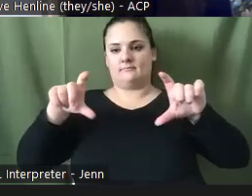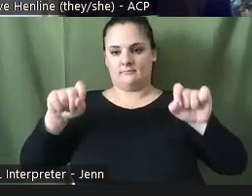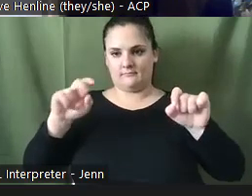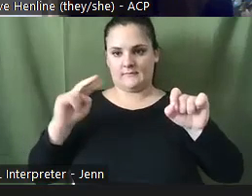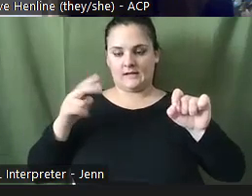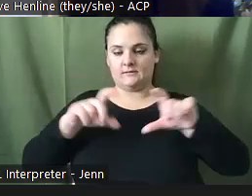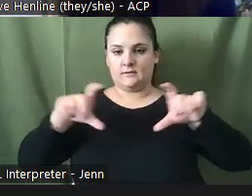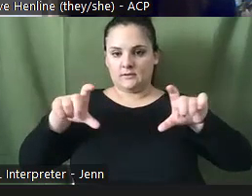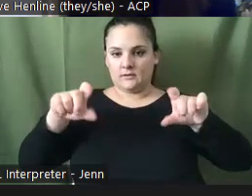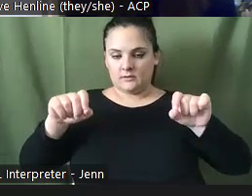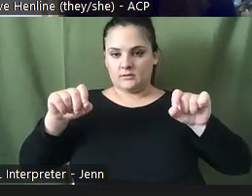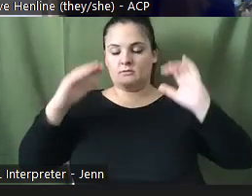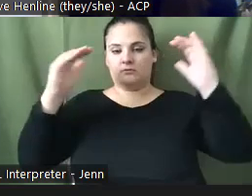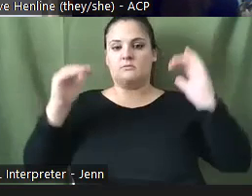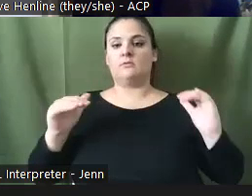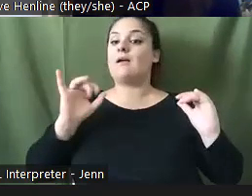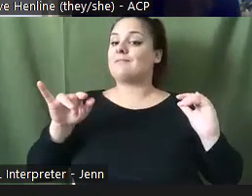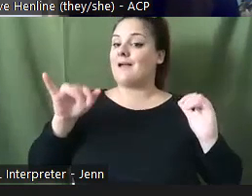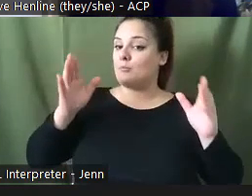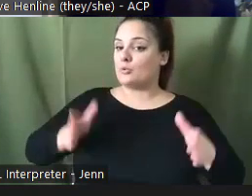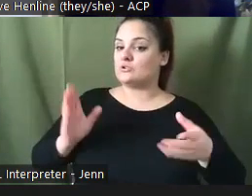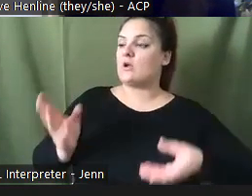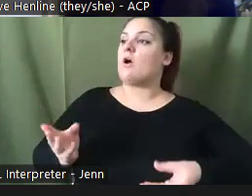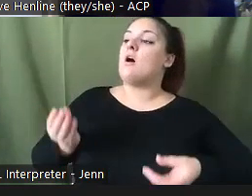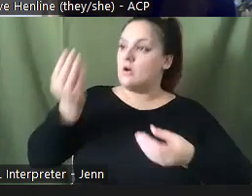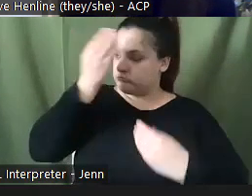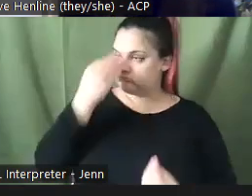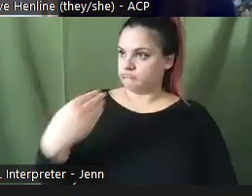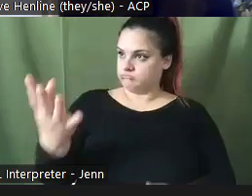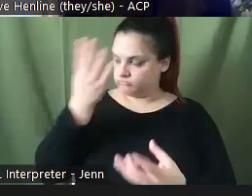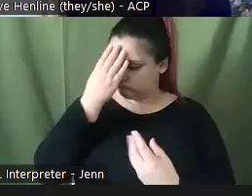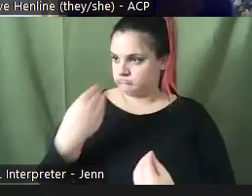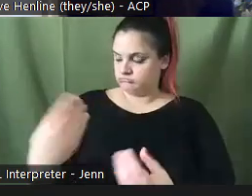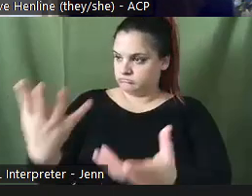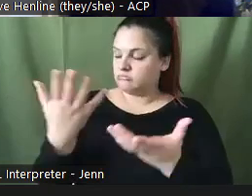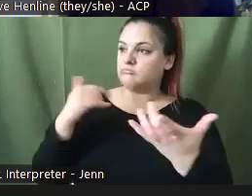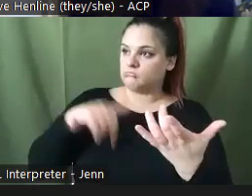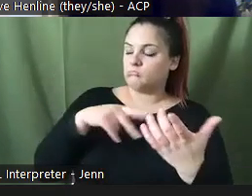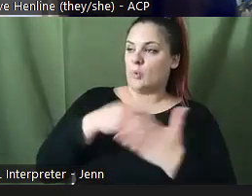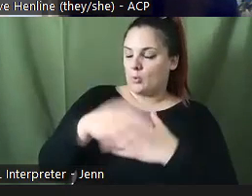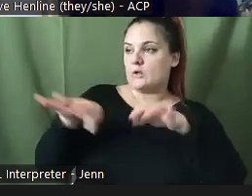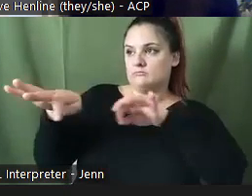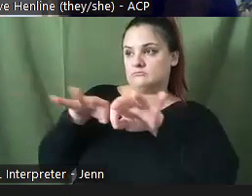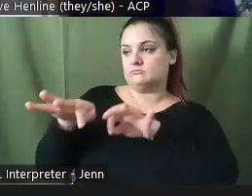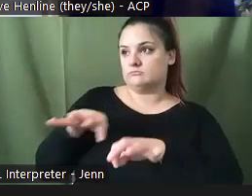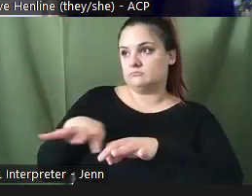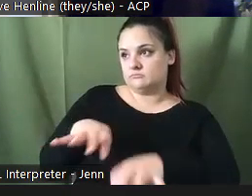information about what the ACP is. They talk to the program or the potential program participant about